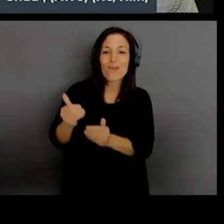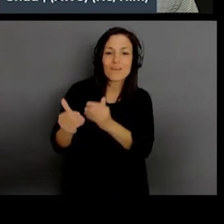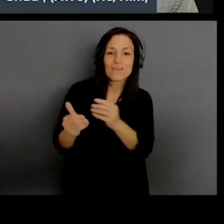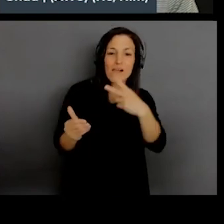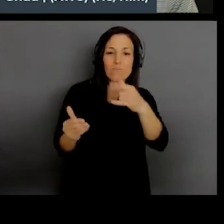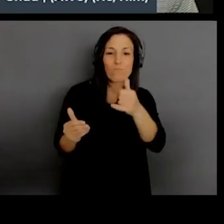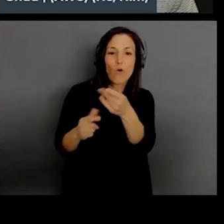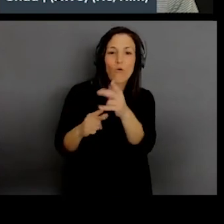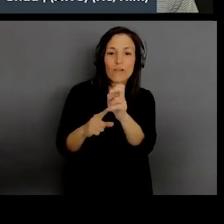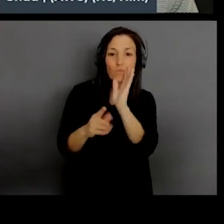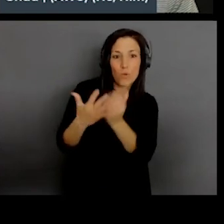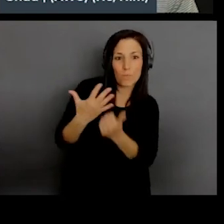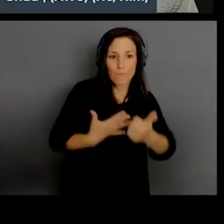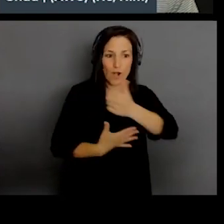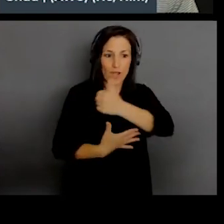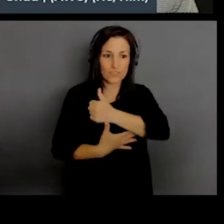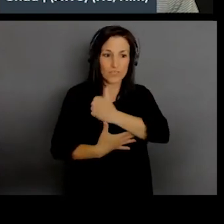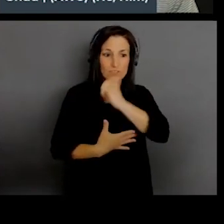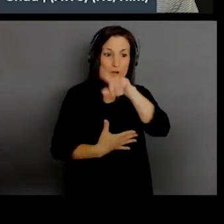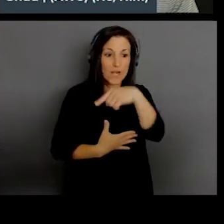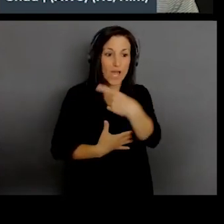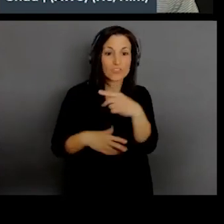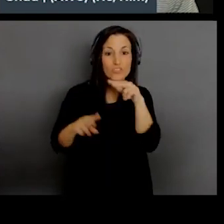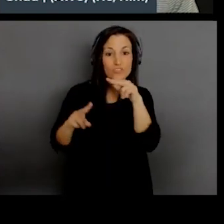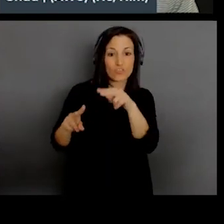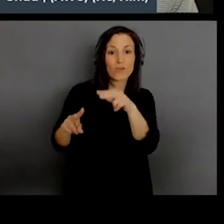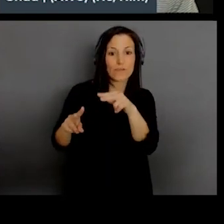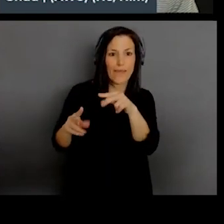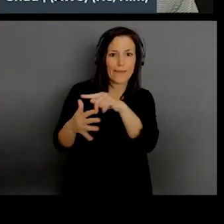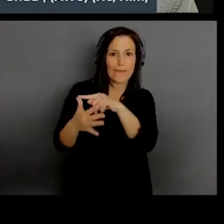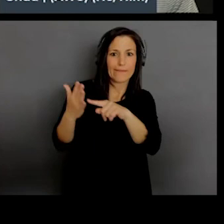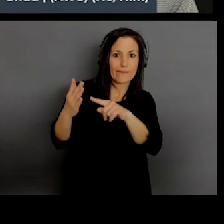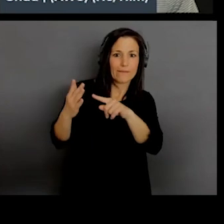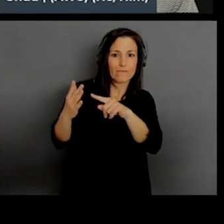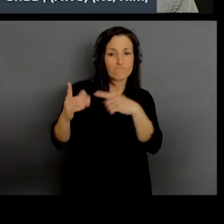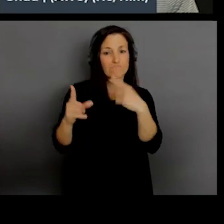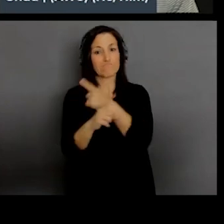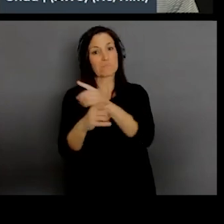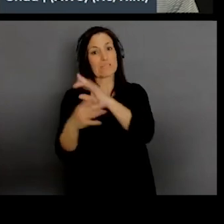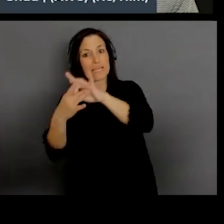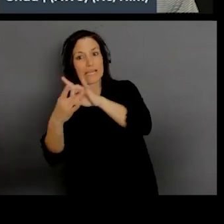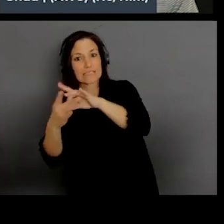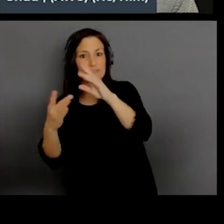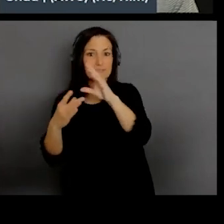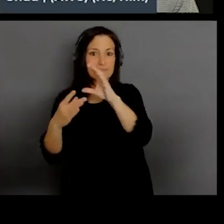So we are not only looking at foreground processes like connection and CPU memory, but also background processes like purge,